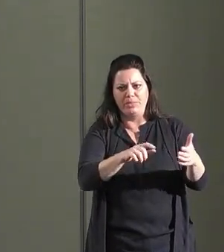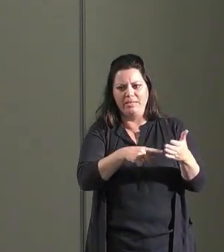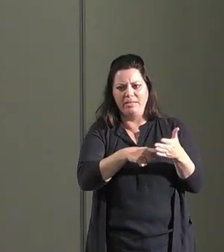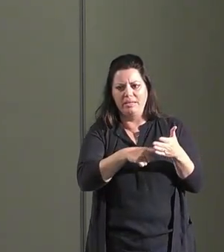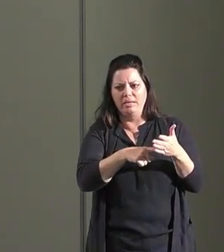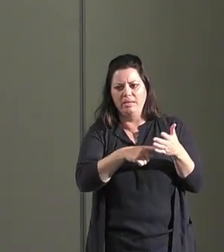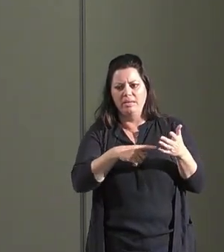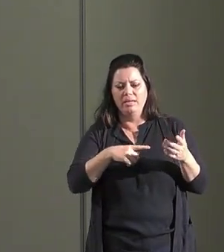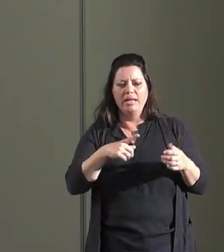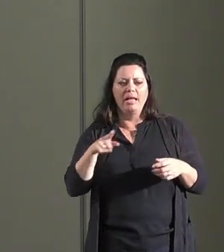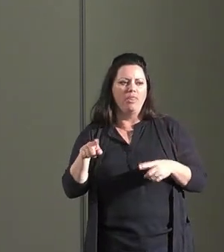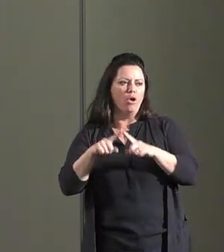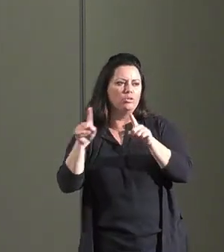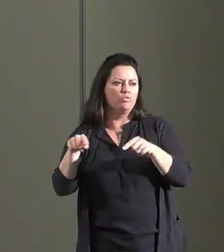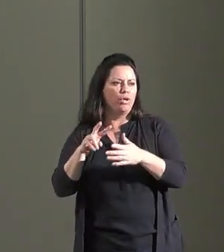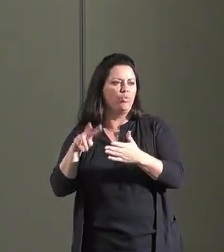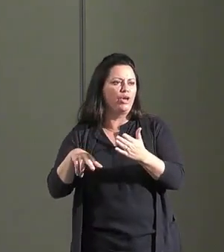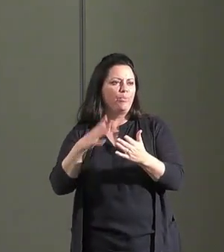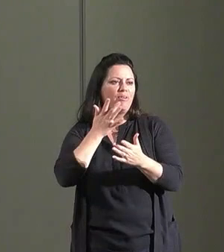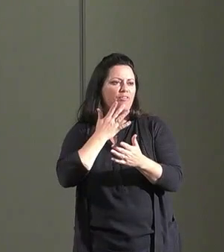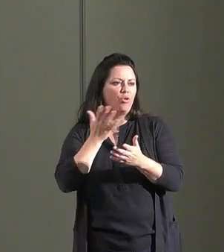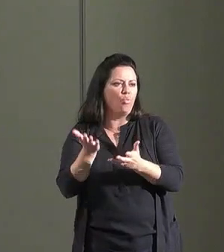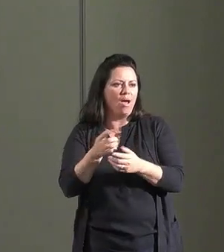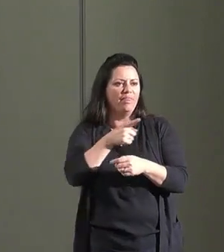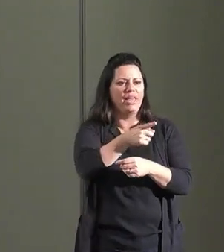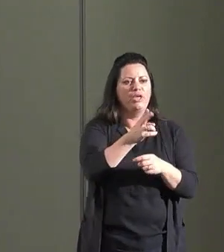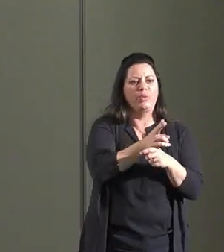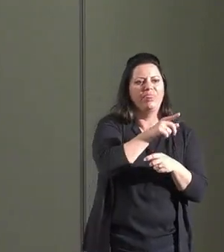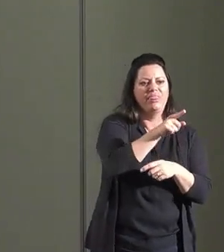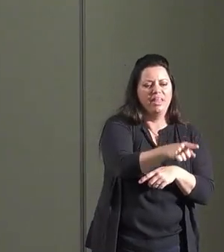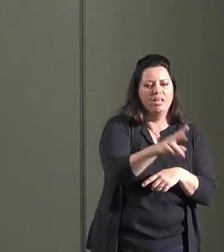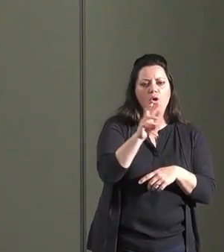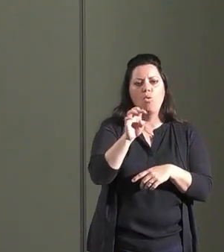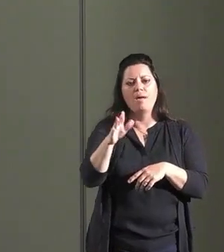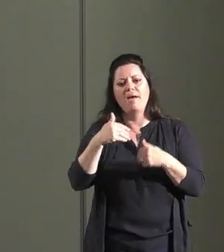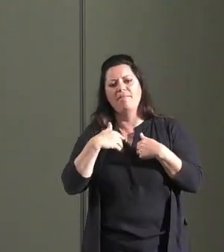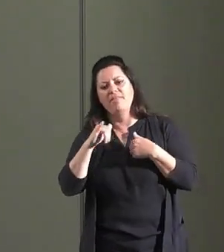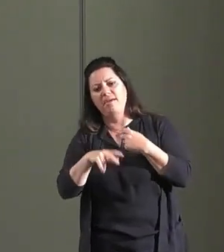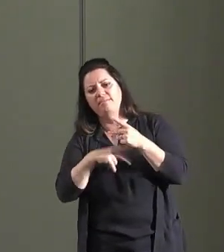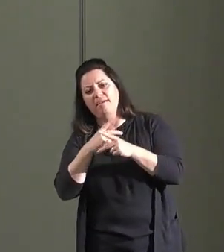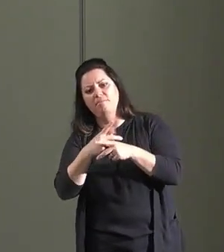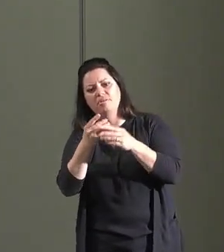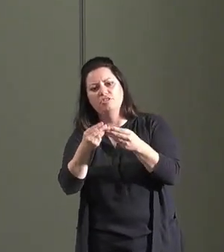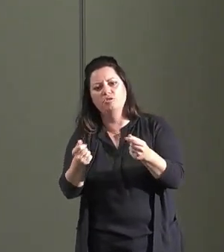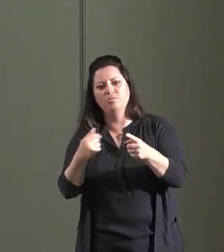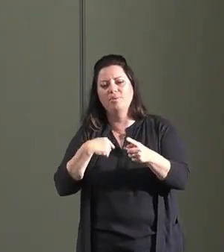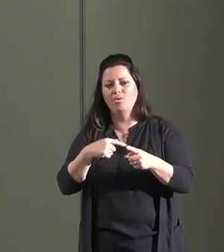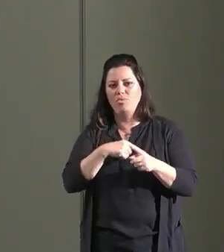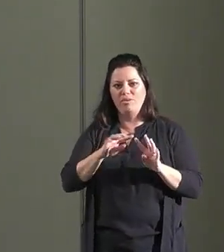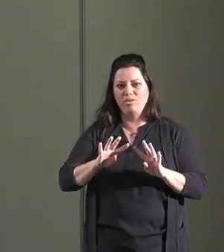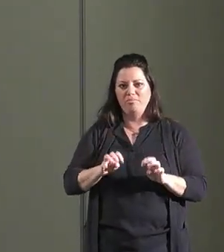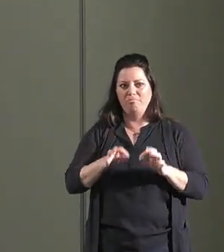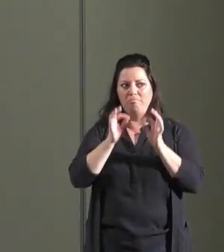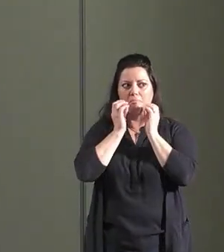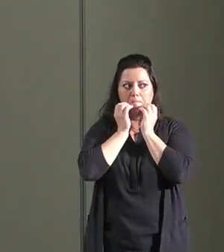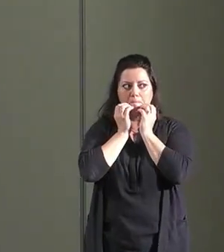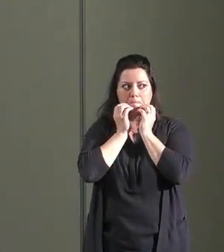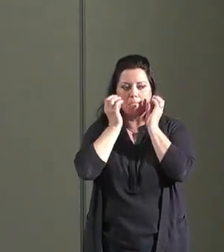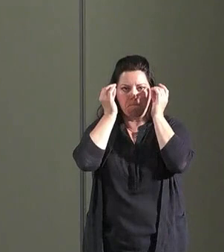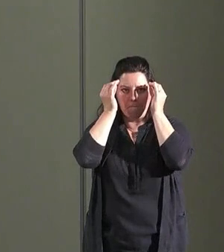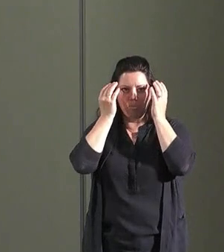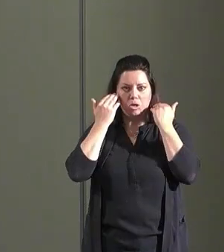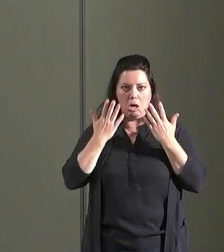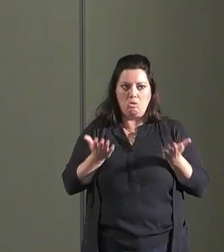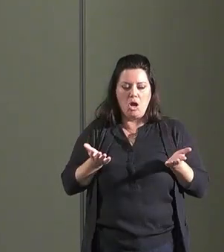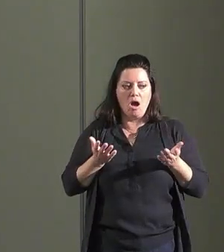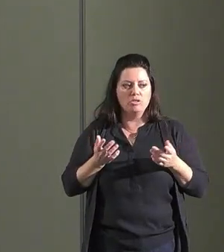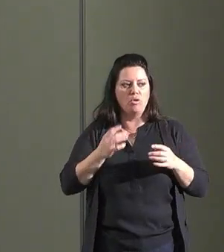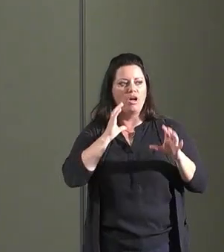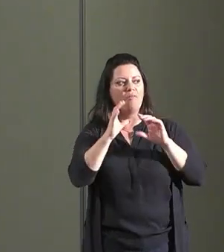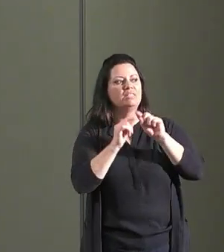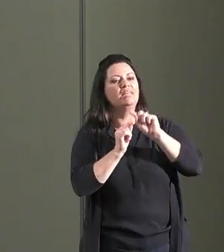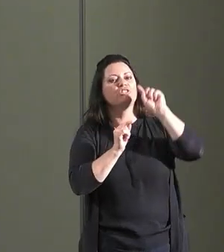users prefer this and use this the web has these type of issues. We didn't know in the foyer and